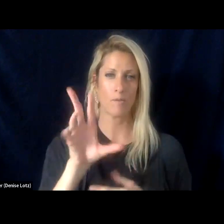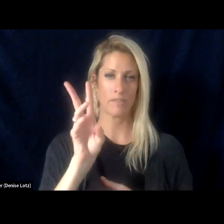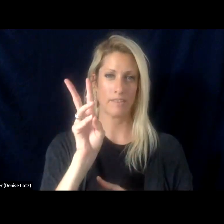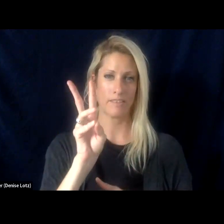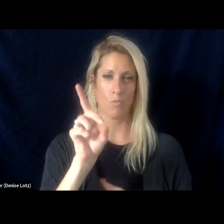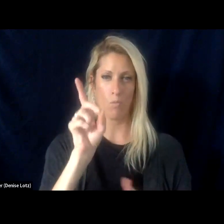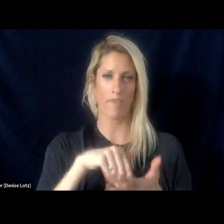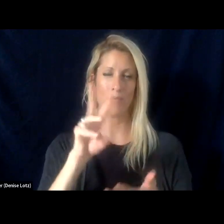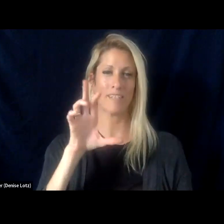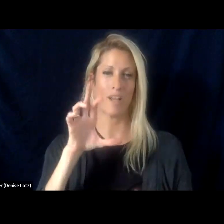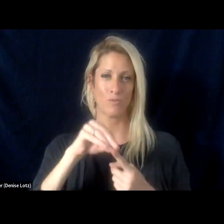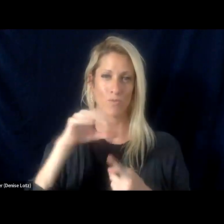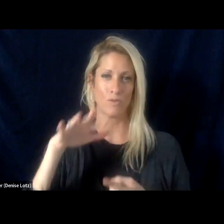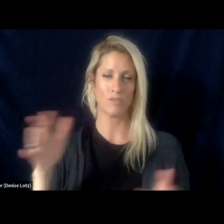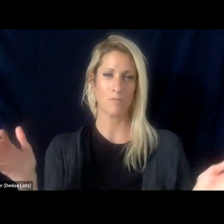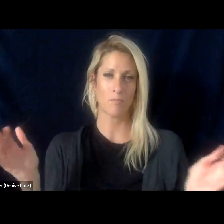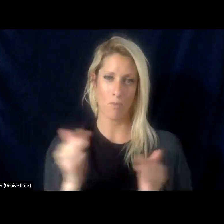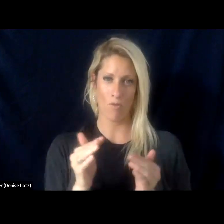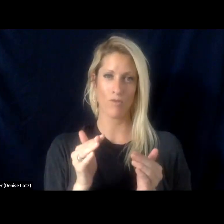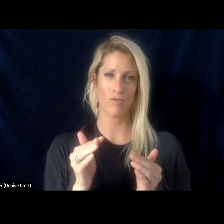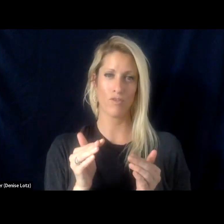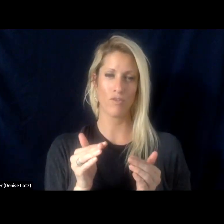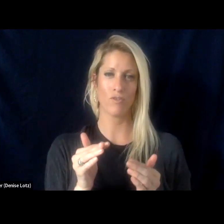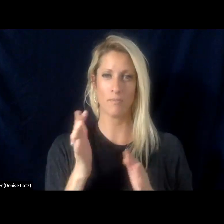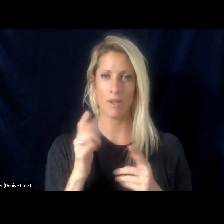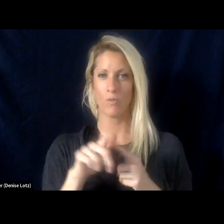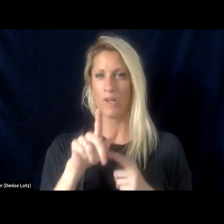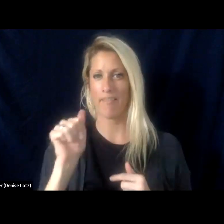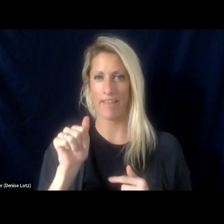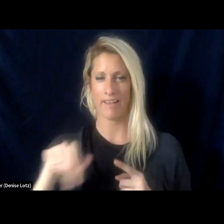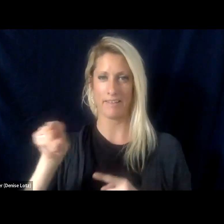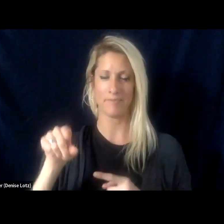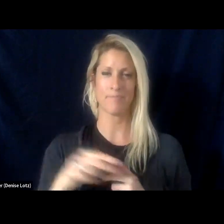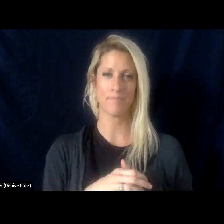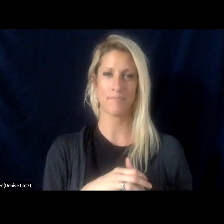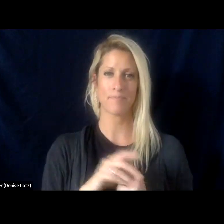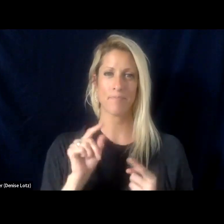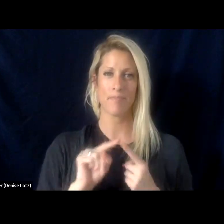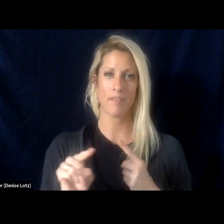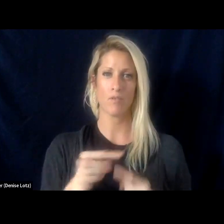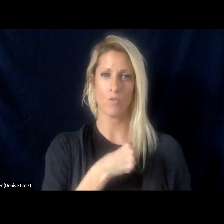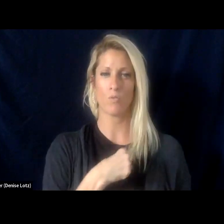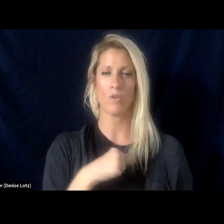students, so much smaller than Imperial Valley or LA. But we are a rural school district